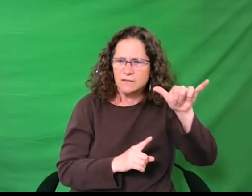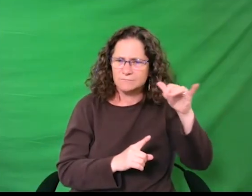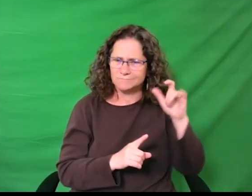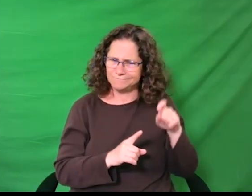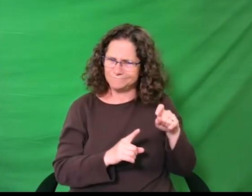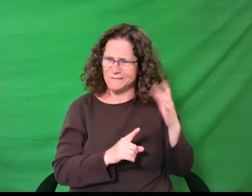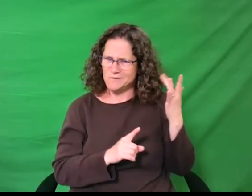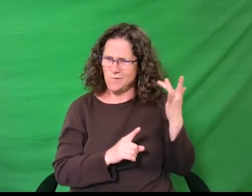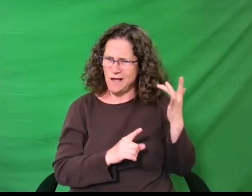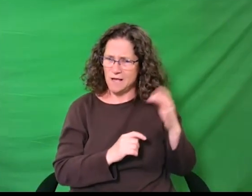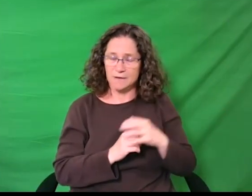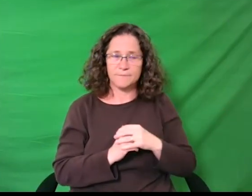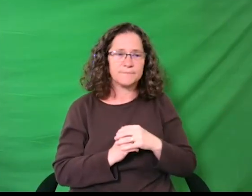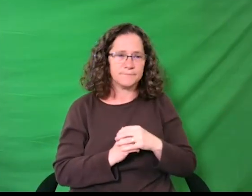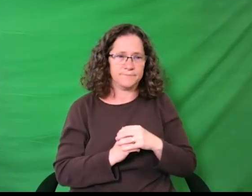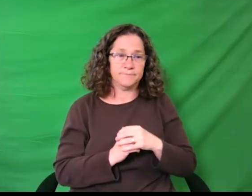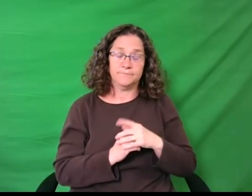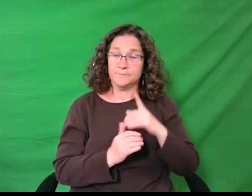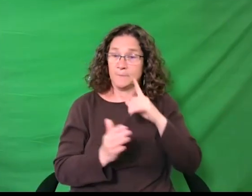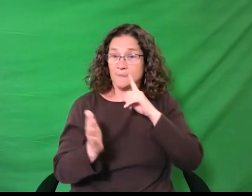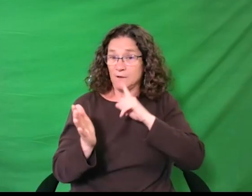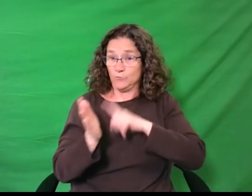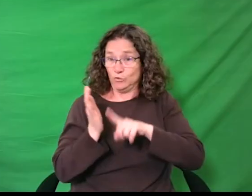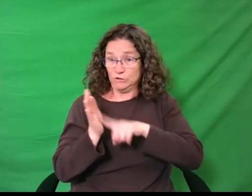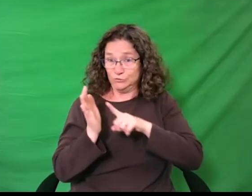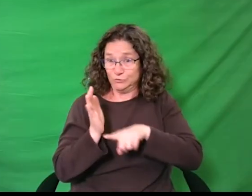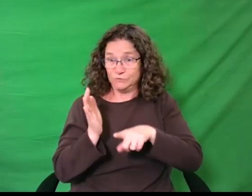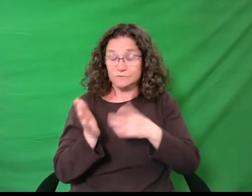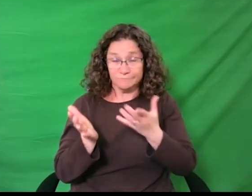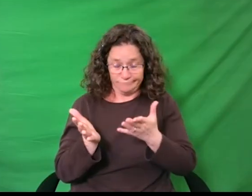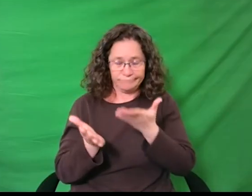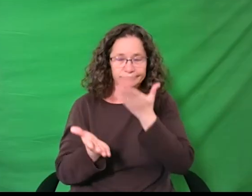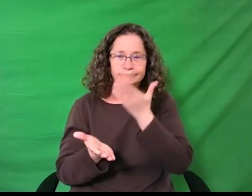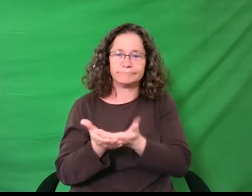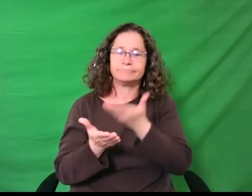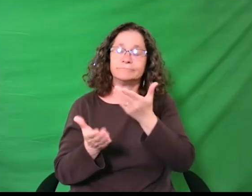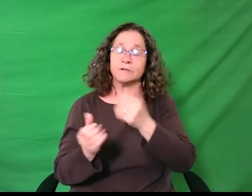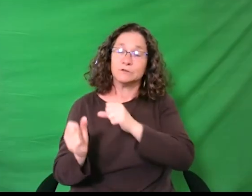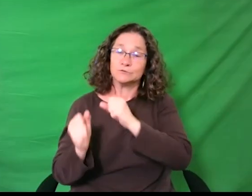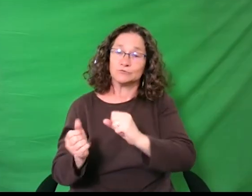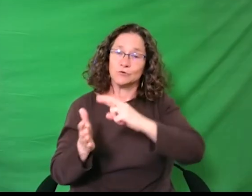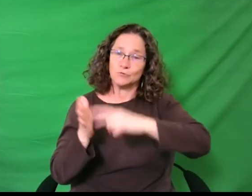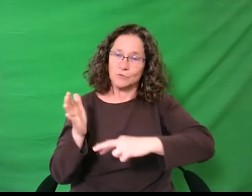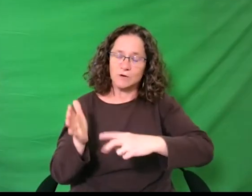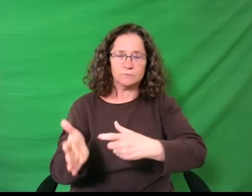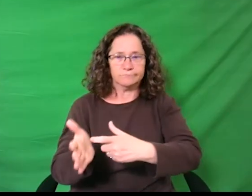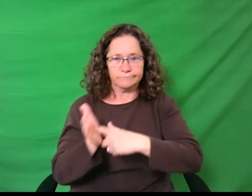So research says that all strong readers need phonemic awareness, phonics,